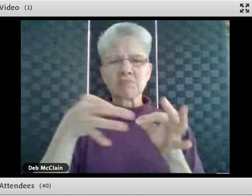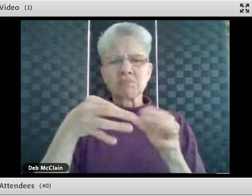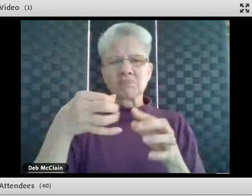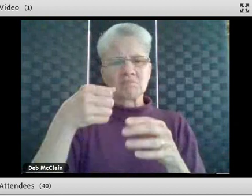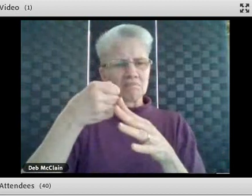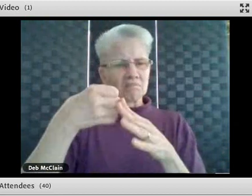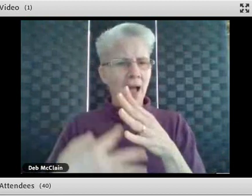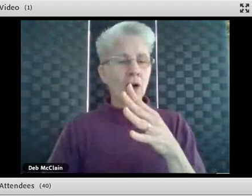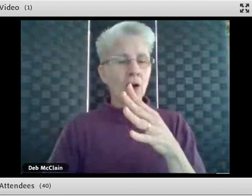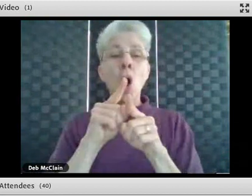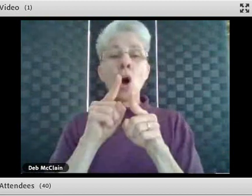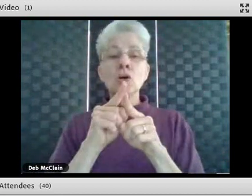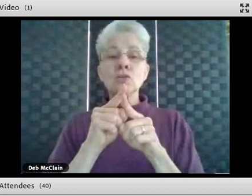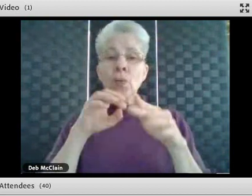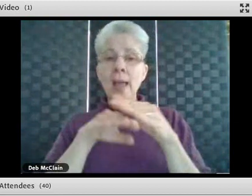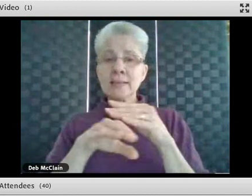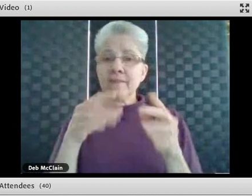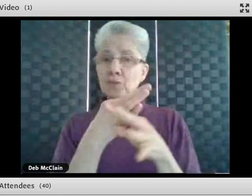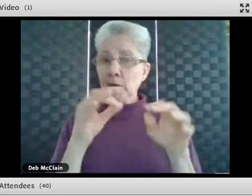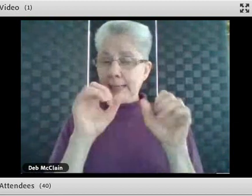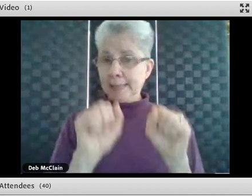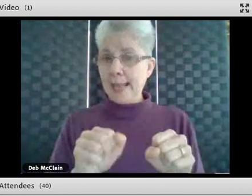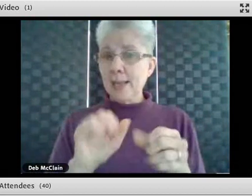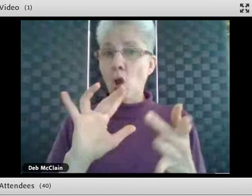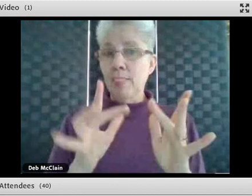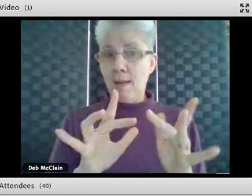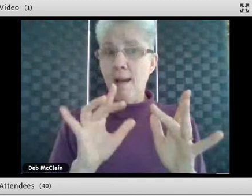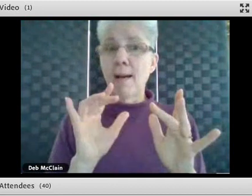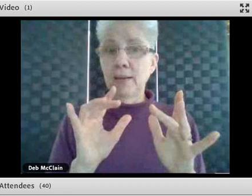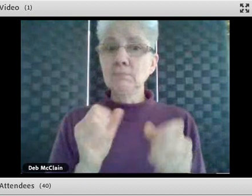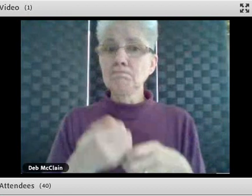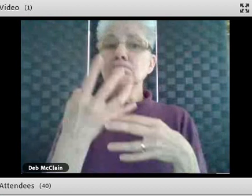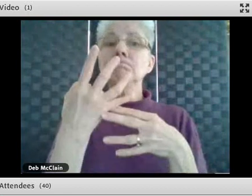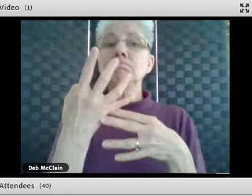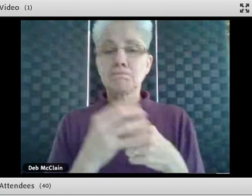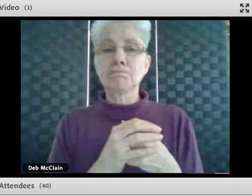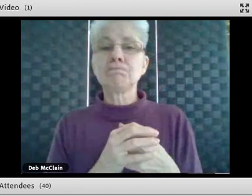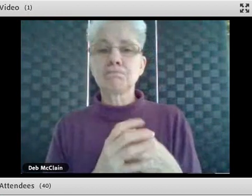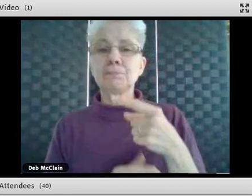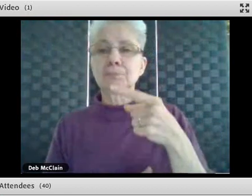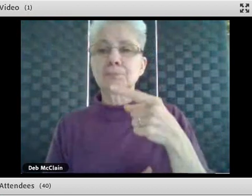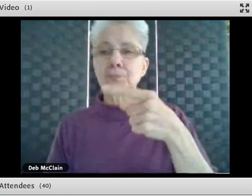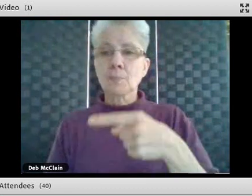But you can also access this free online. I have the URL here on this slide,